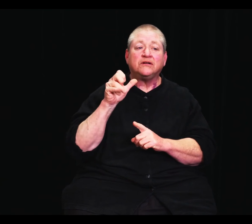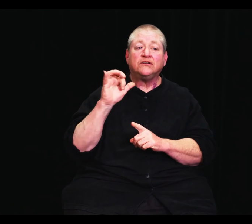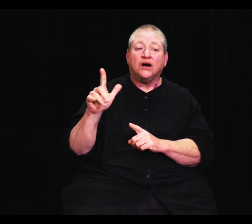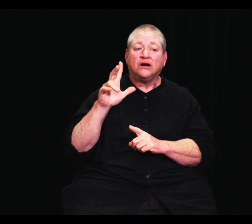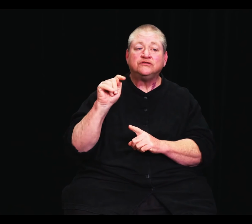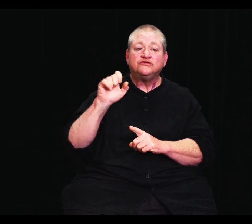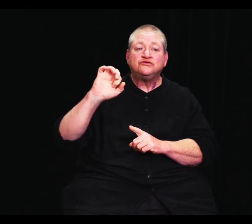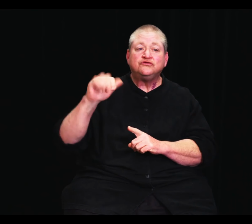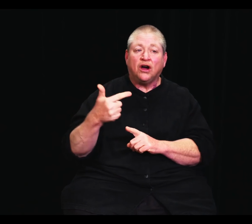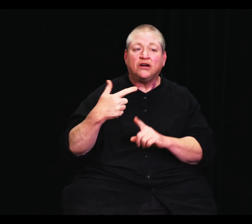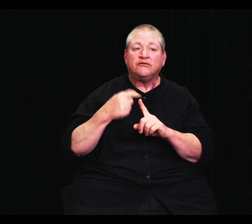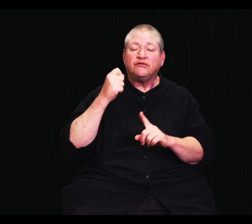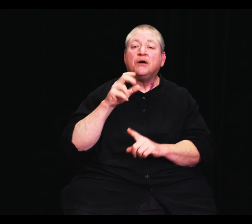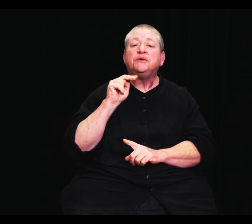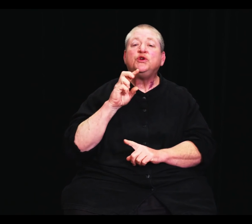Wooo!